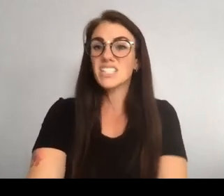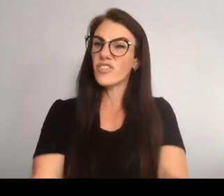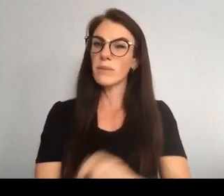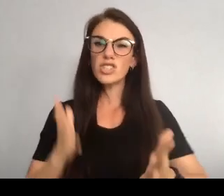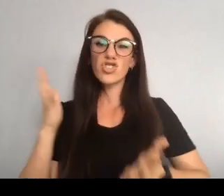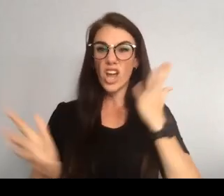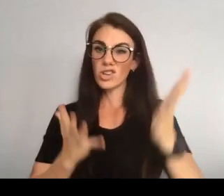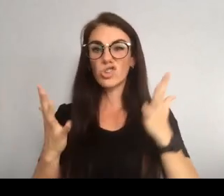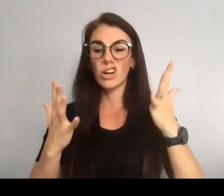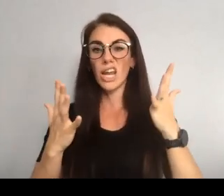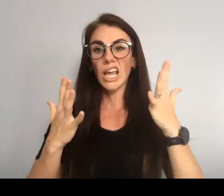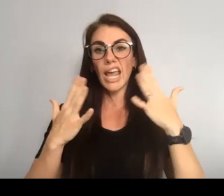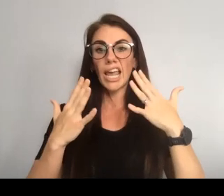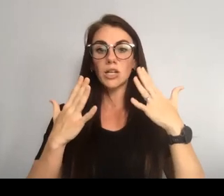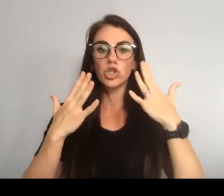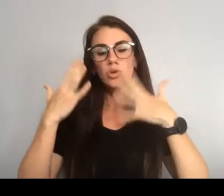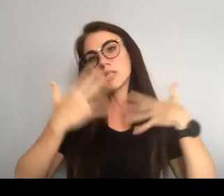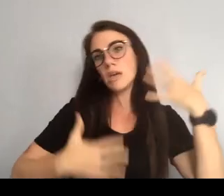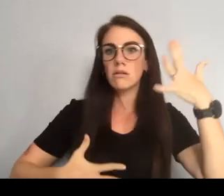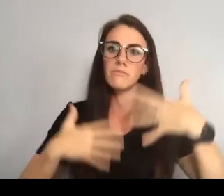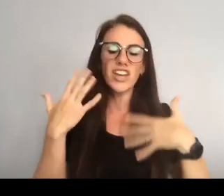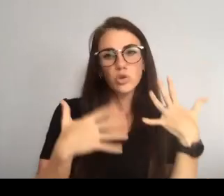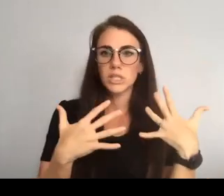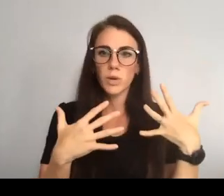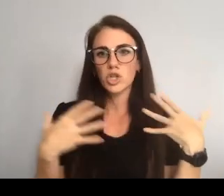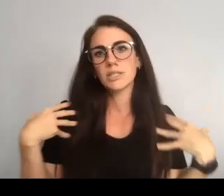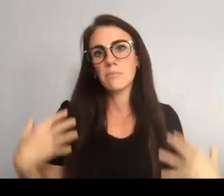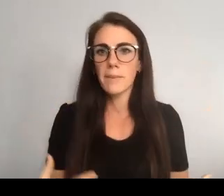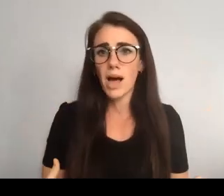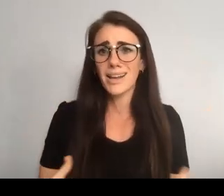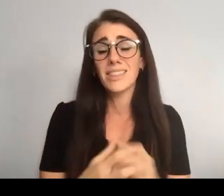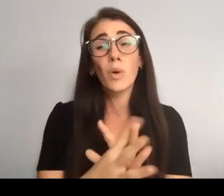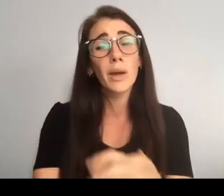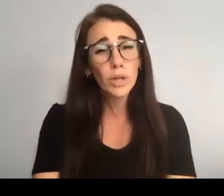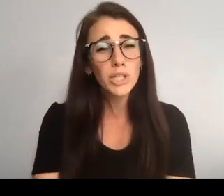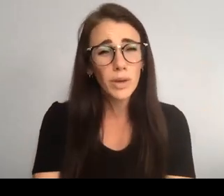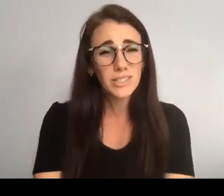if I'm just gesturing and using facial expressions and my body then what I'm really doing is